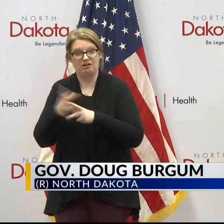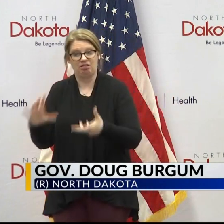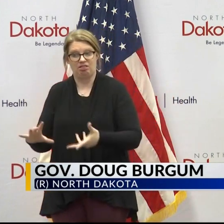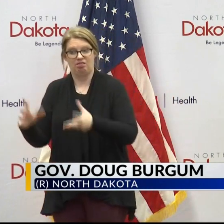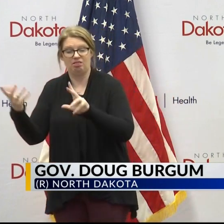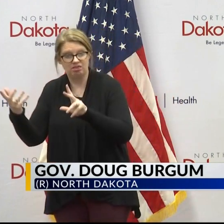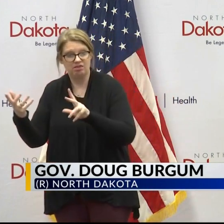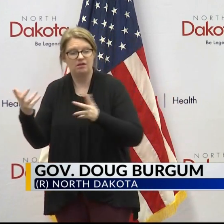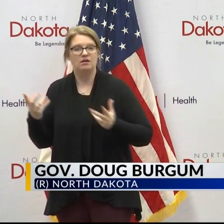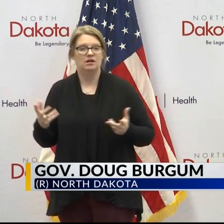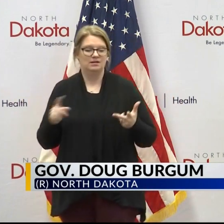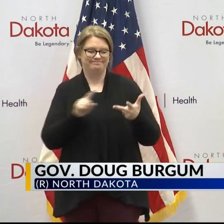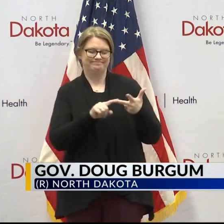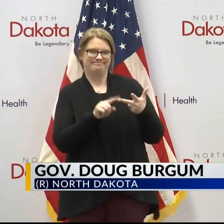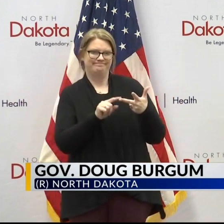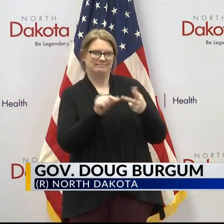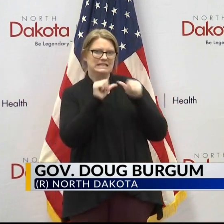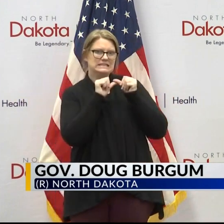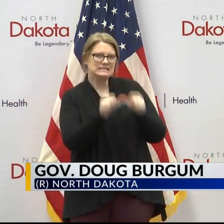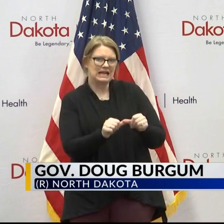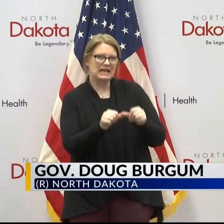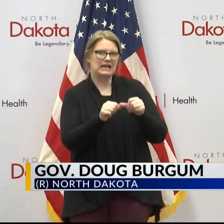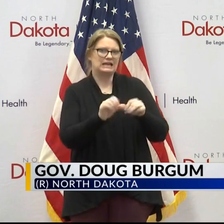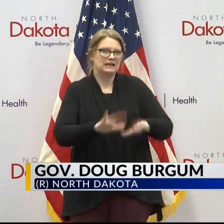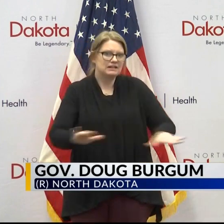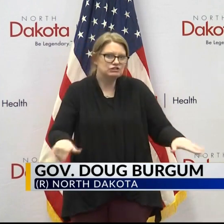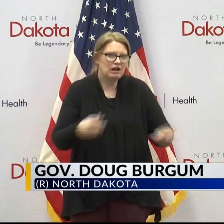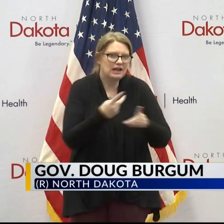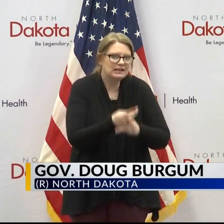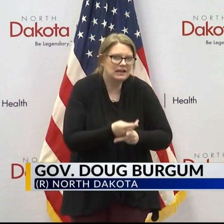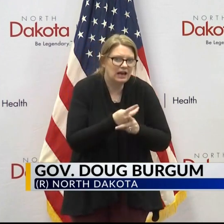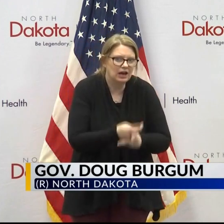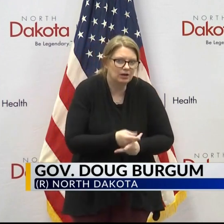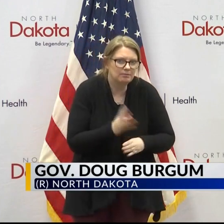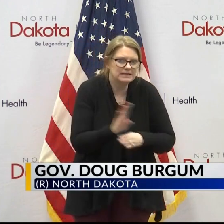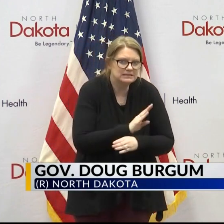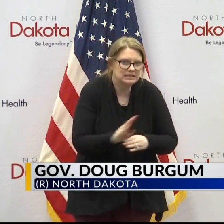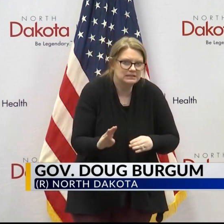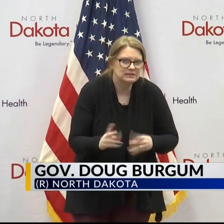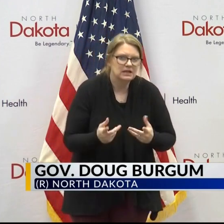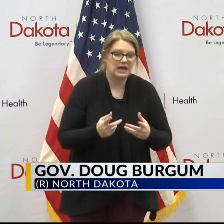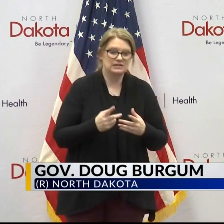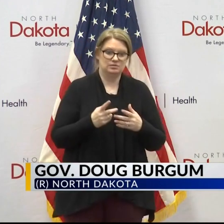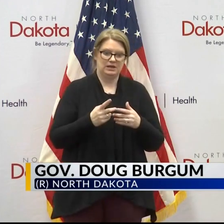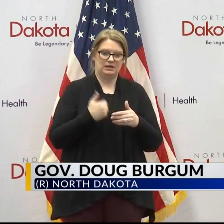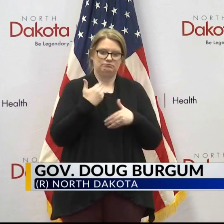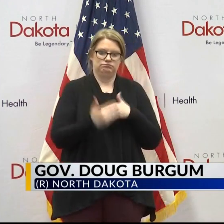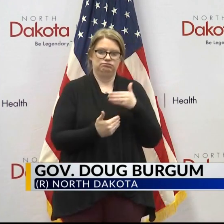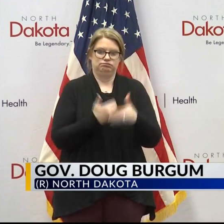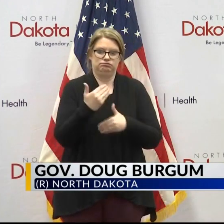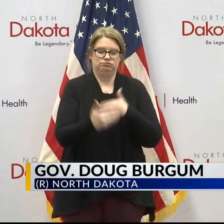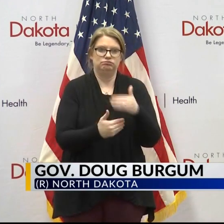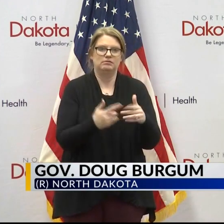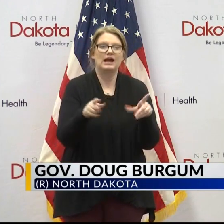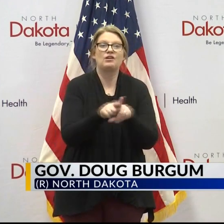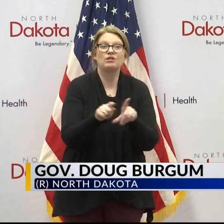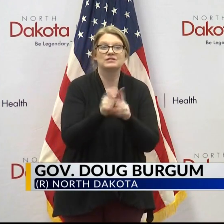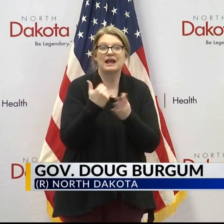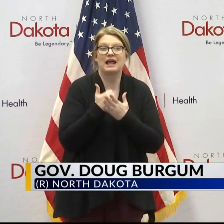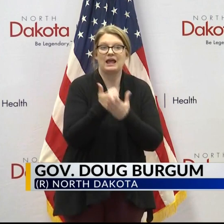FAMILIES AND THE CHILDCARE WORKERS I CARE FOR THEM. THE SECOND OBJECTIVE WAS TO PROVIDE HEALTHCARE FOR OTHER HOUSEHOLDS IN THE THIRD ONE, WHICH IS VERY IMPORTANT, BECAUSE WERE FACING AN ECONOMIC CRISIS IN DAY HEALTHCARE CRISIS